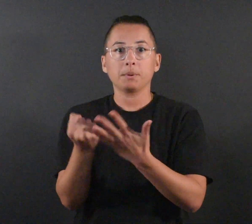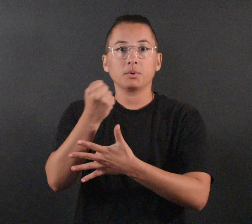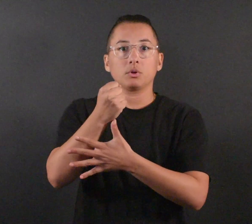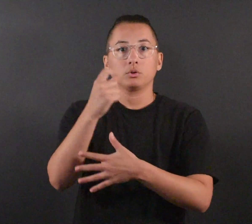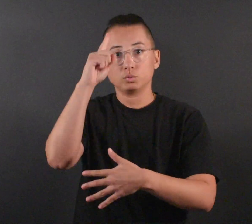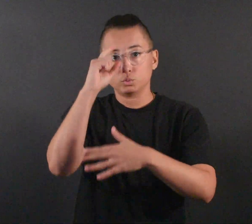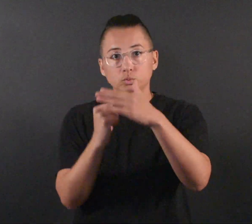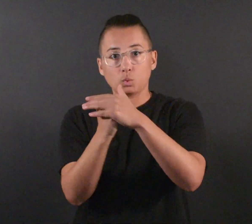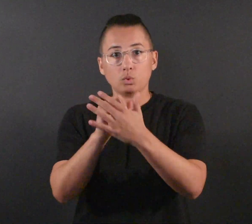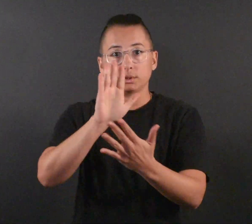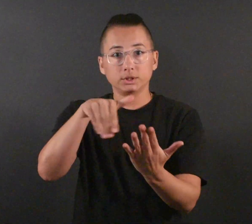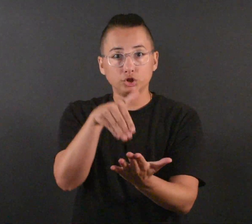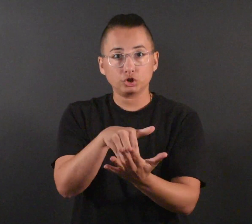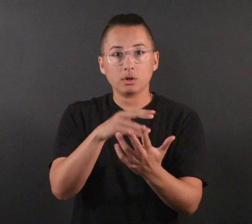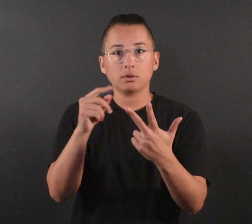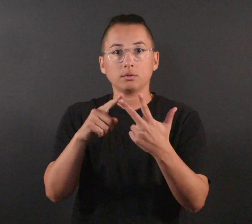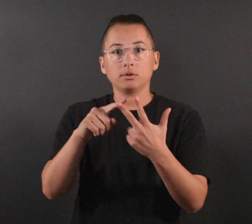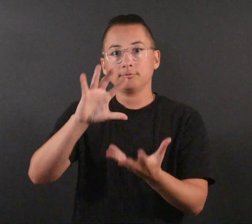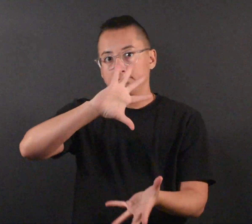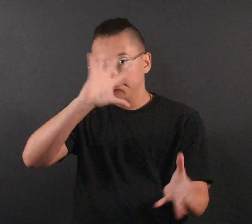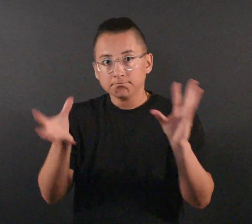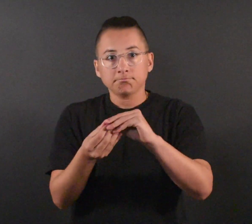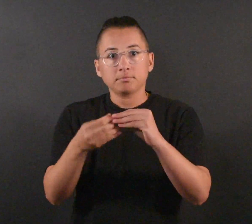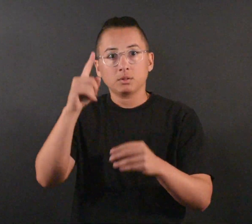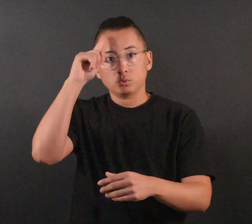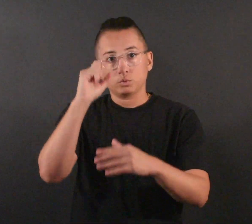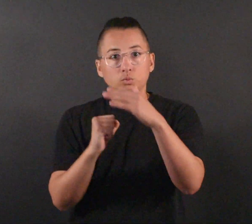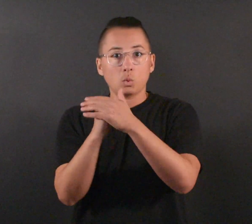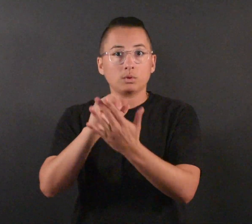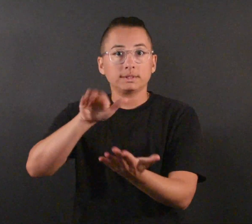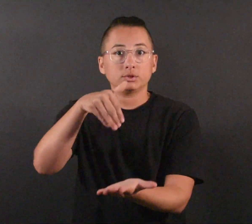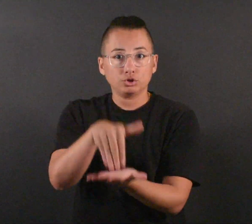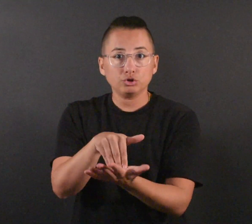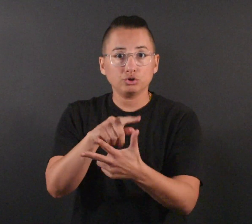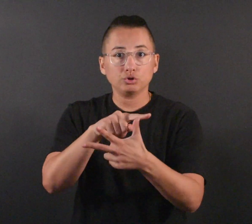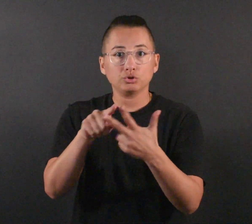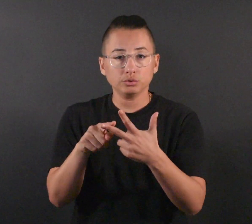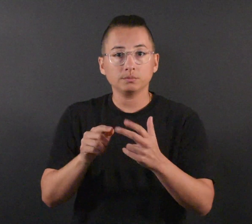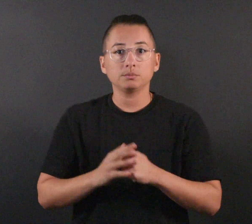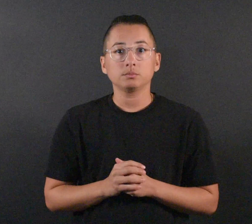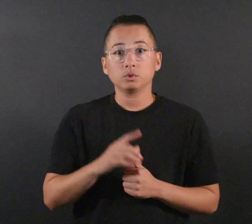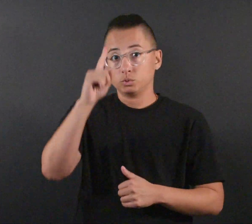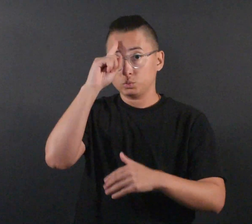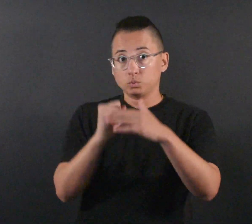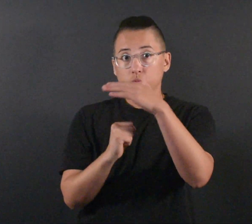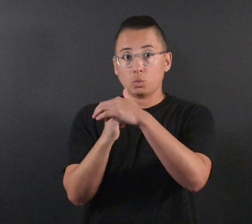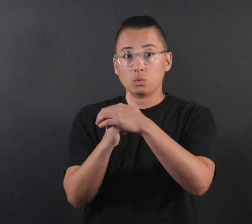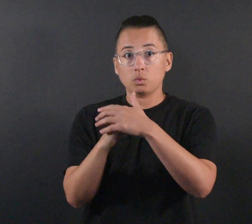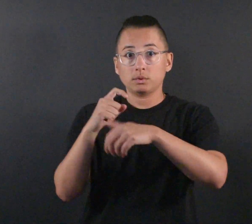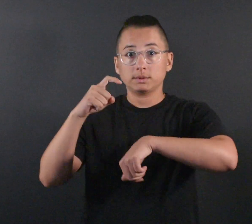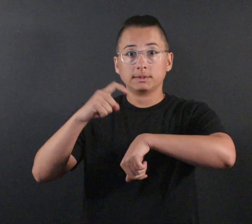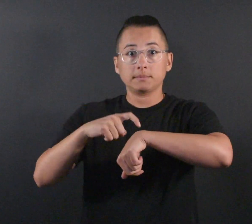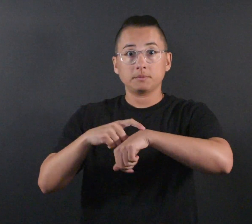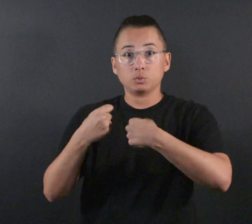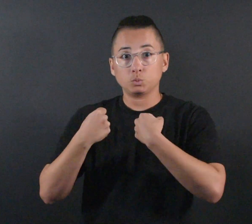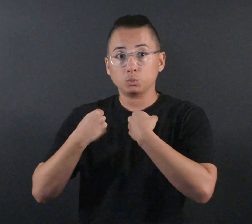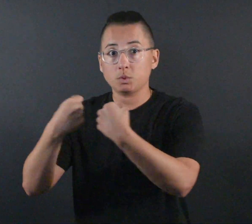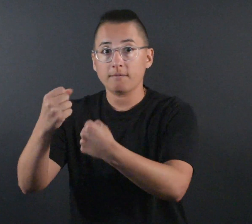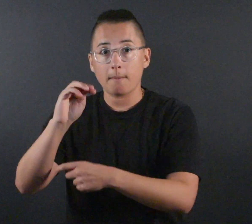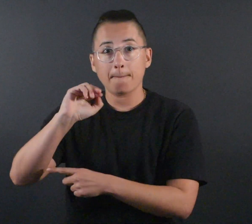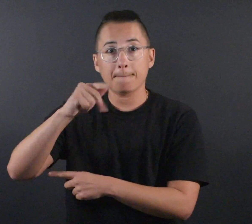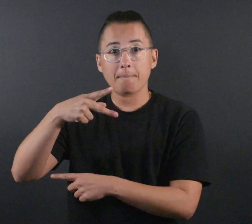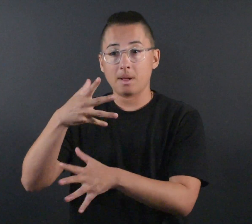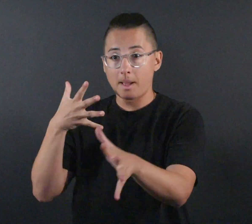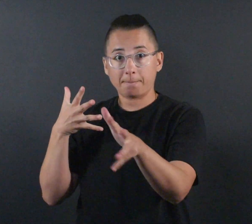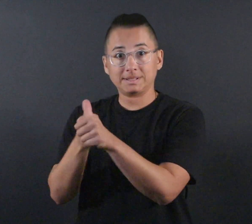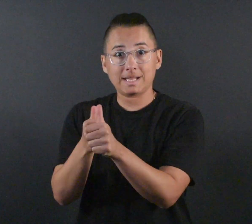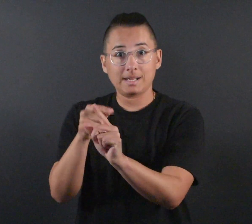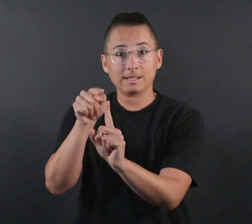Primary Stroke Centers, and Comprehensive Stroke Centers. A recent update of the Stroke Drive Time